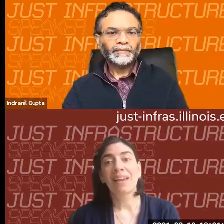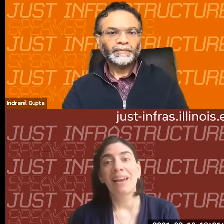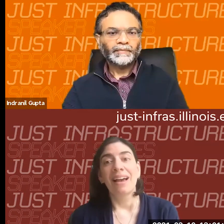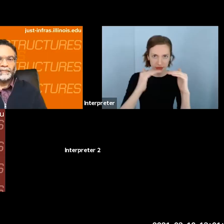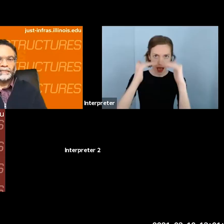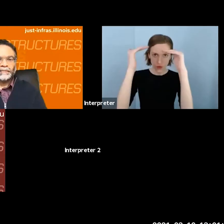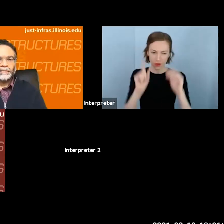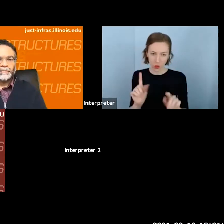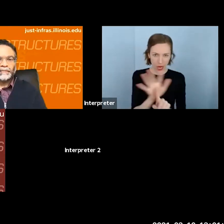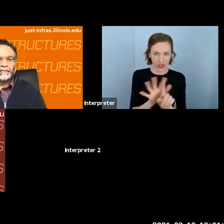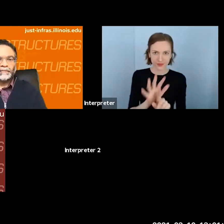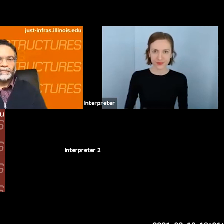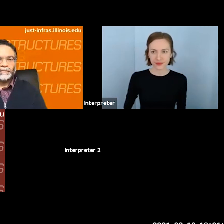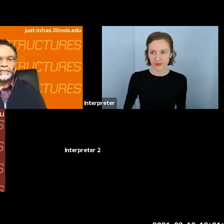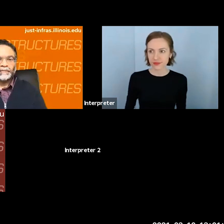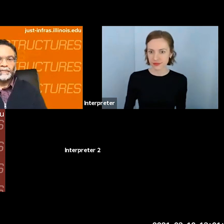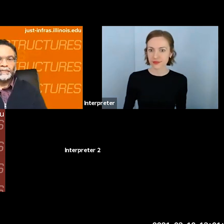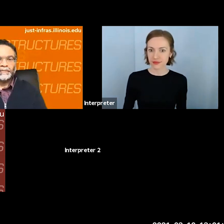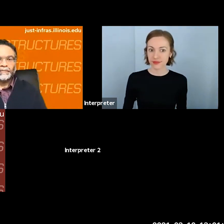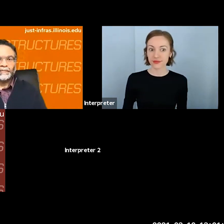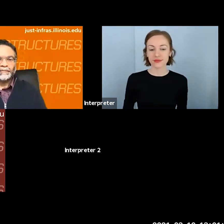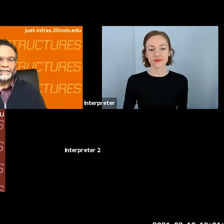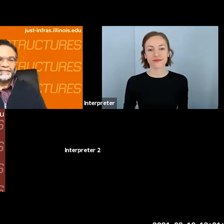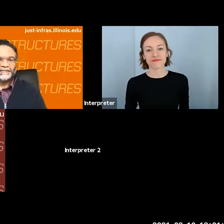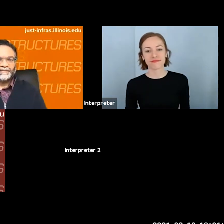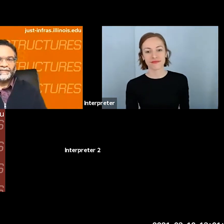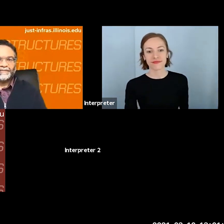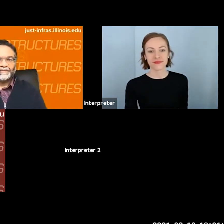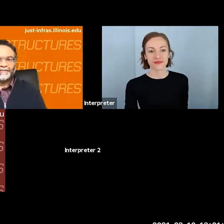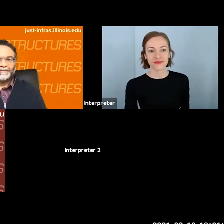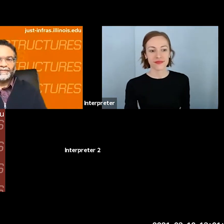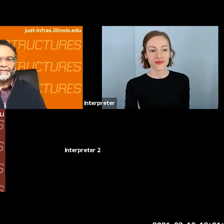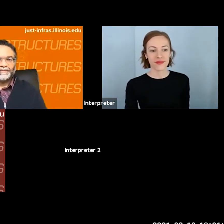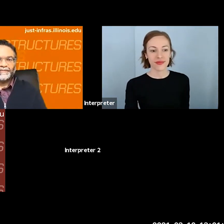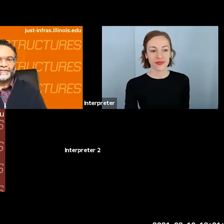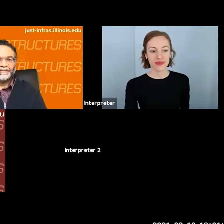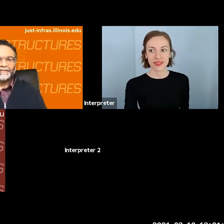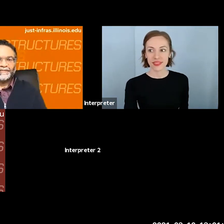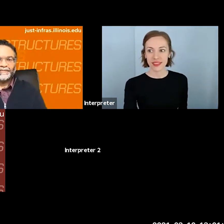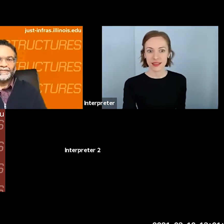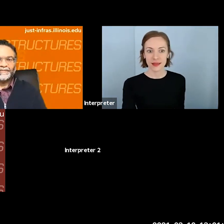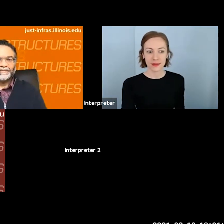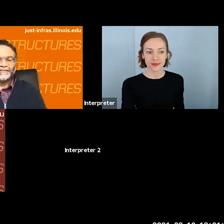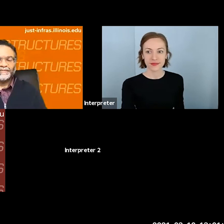And I'm going to squeeze in one last question. And there are many more apologies for getting to all of them.